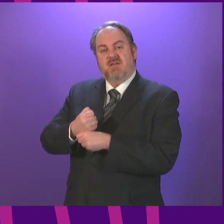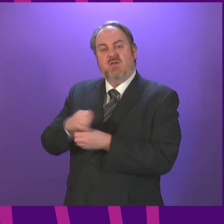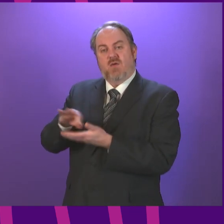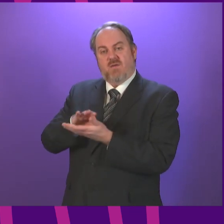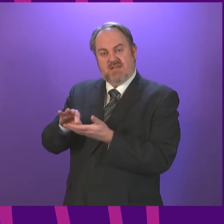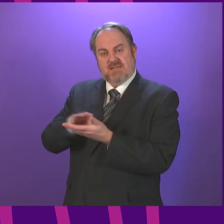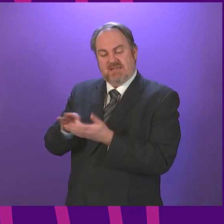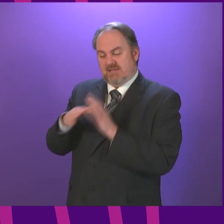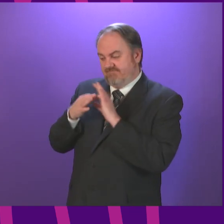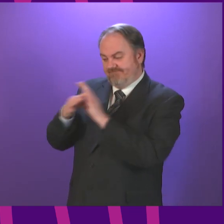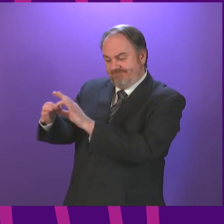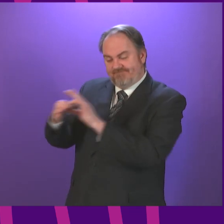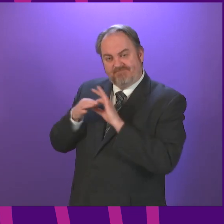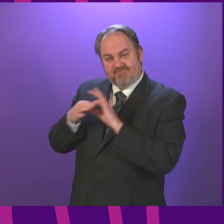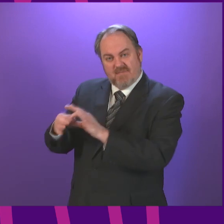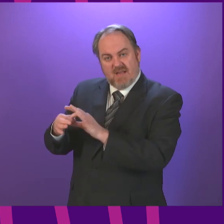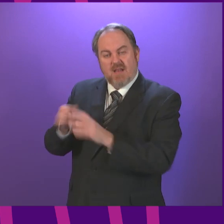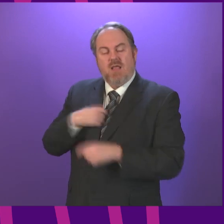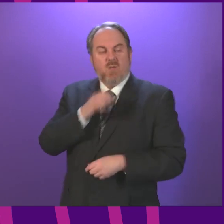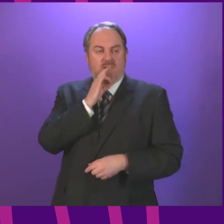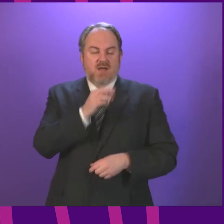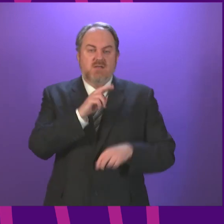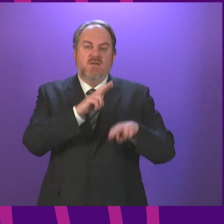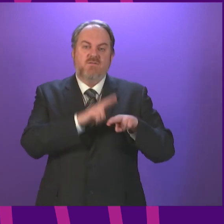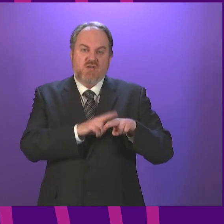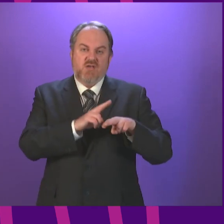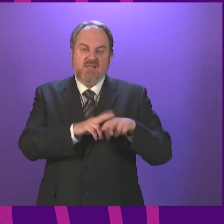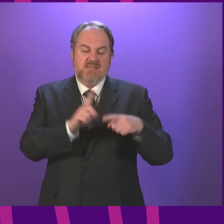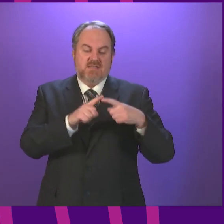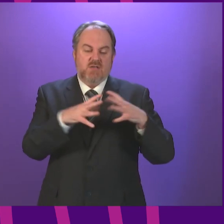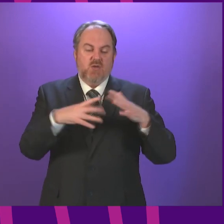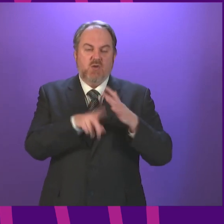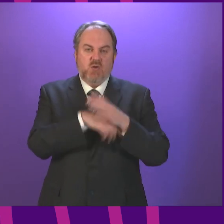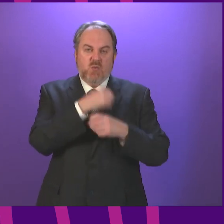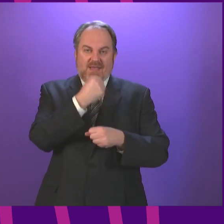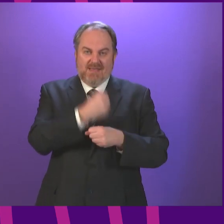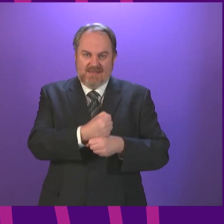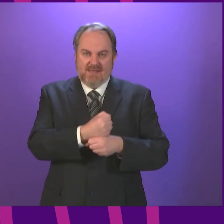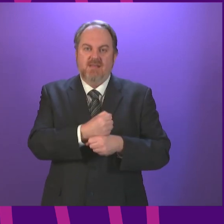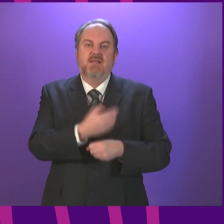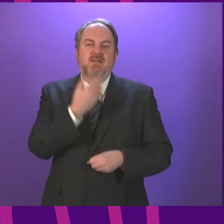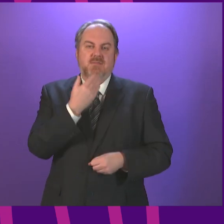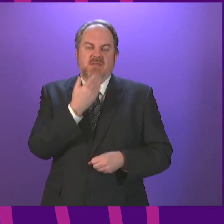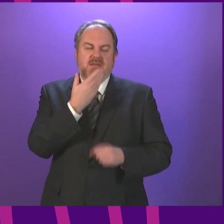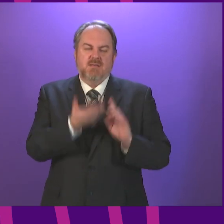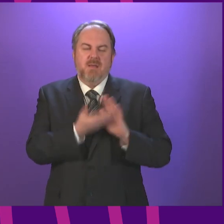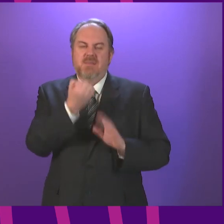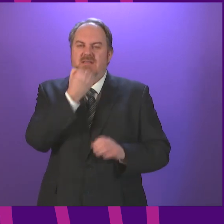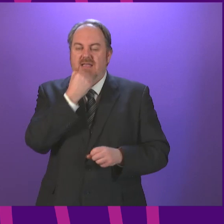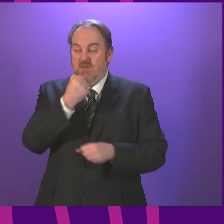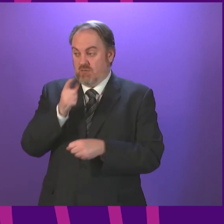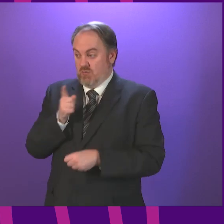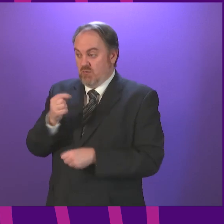Although I am sure that he is doing it already, I will ask Fergus Ewing to keep Gillian Martin updated on progress.